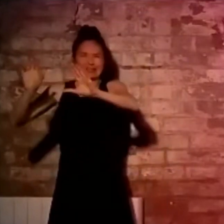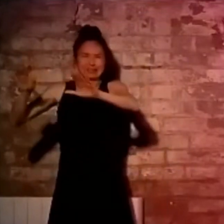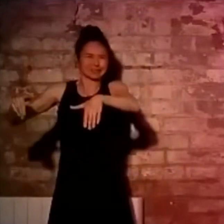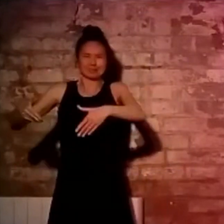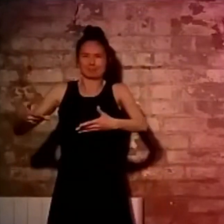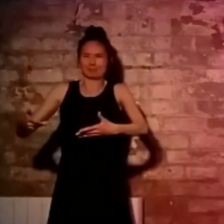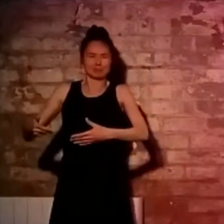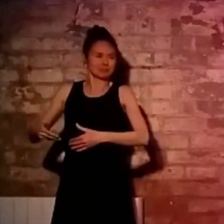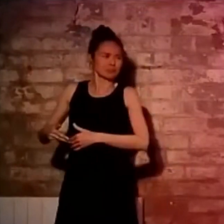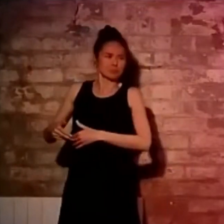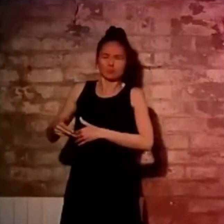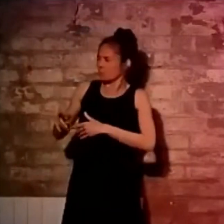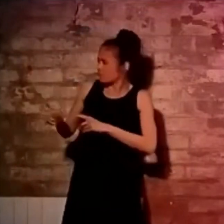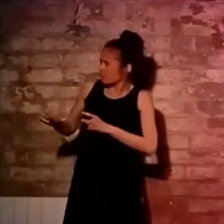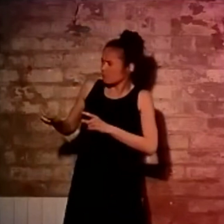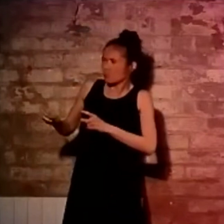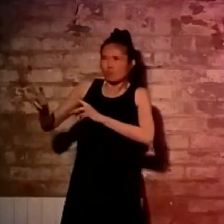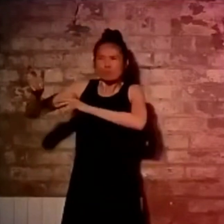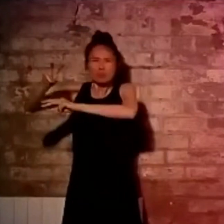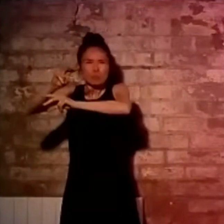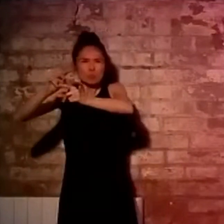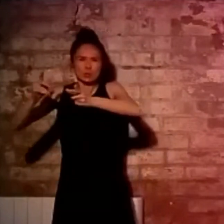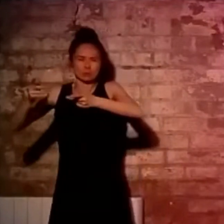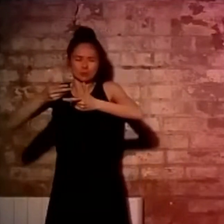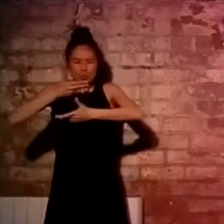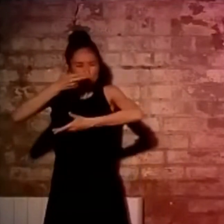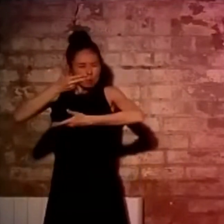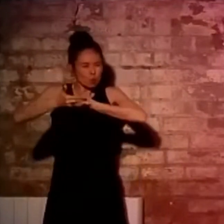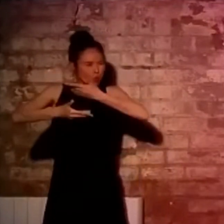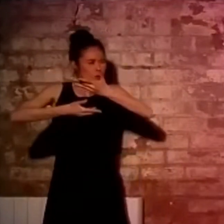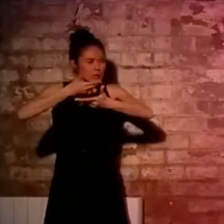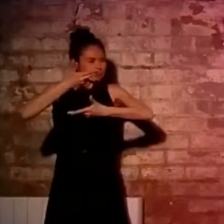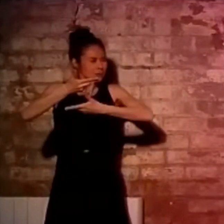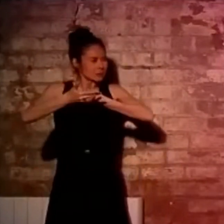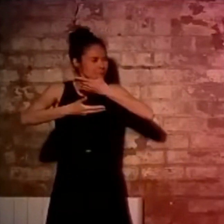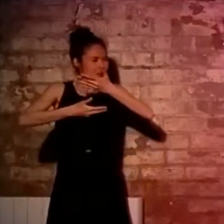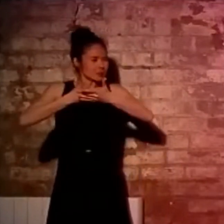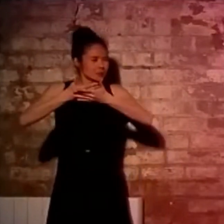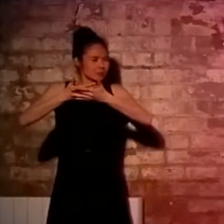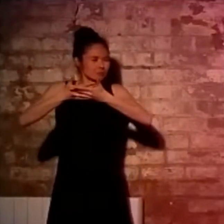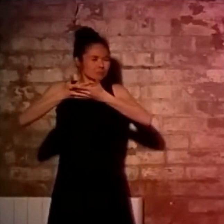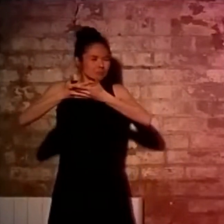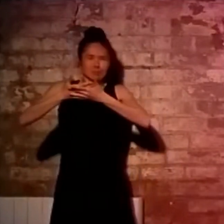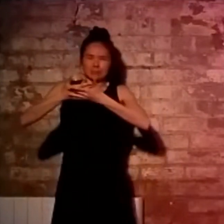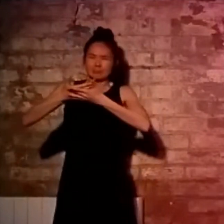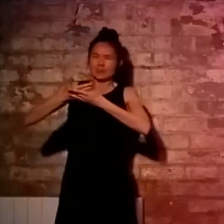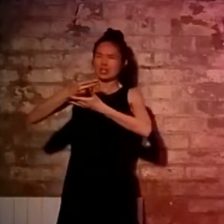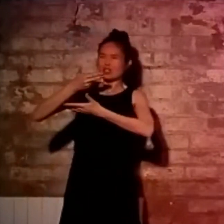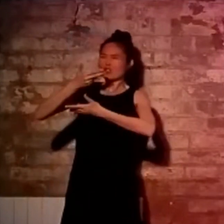All? A tale. The foulest inversion of valour.